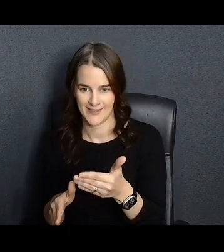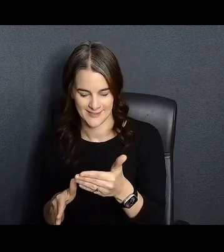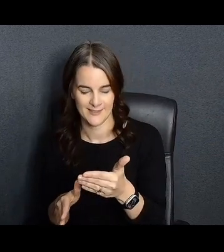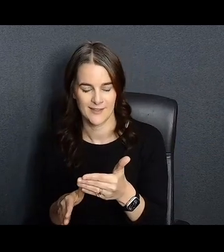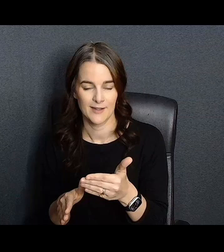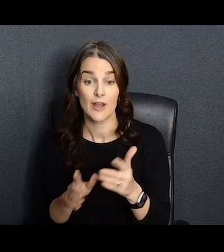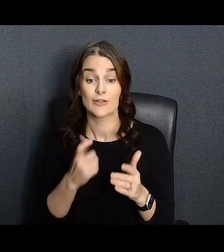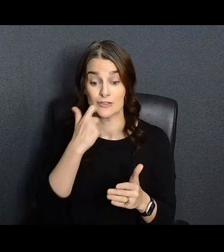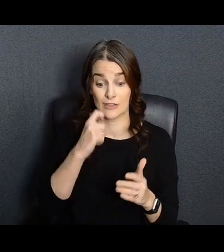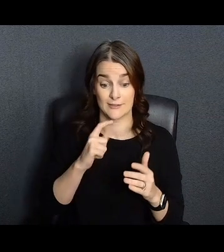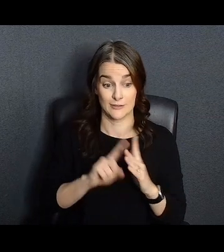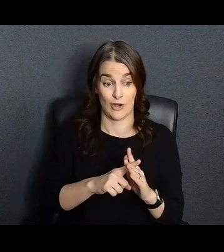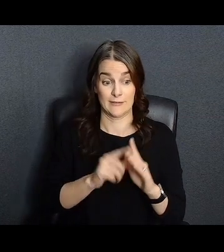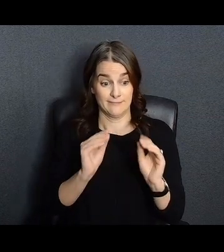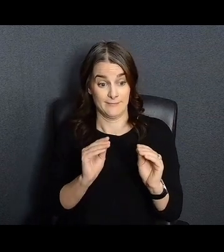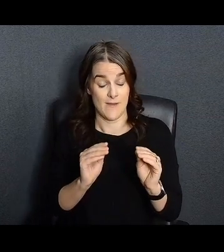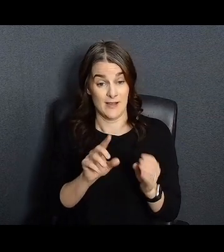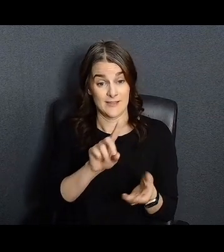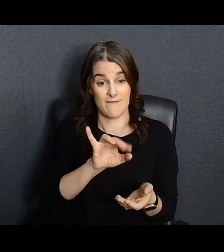and looking to get buy-in from themselves or the team,